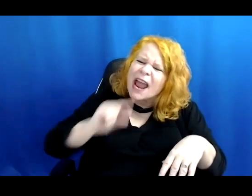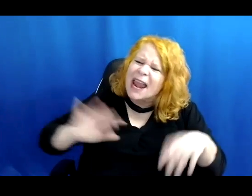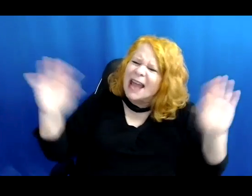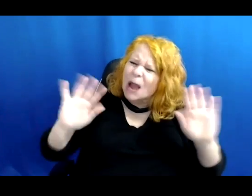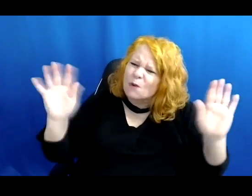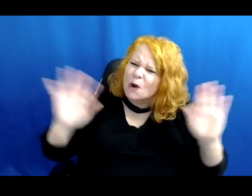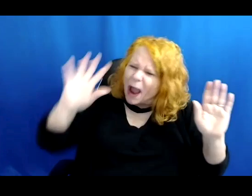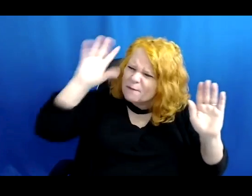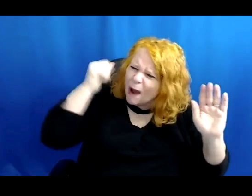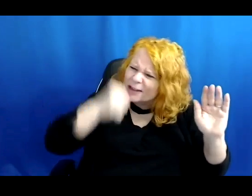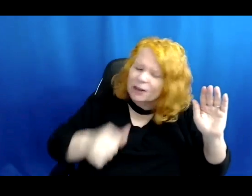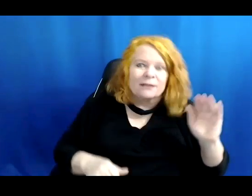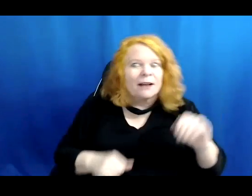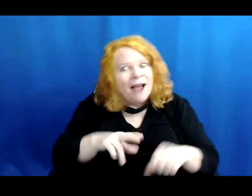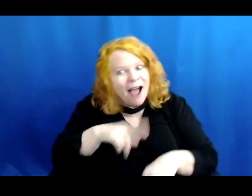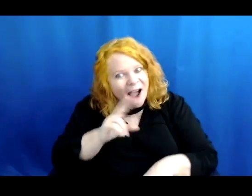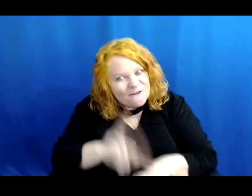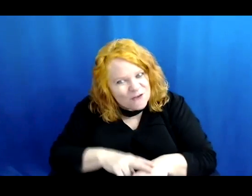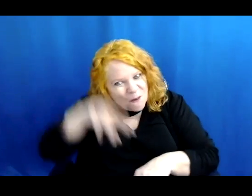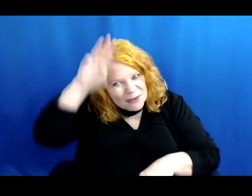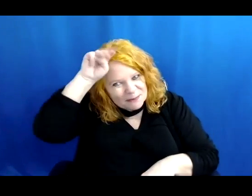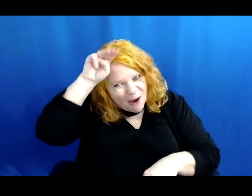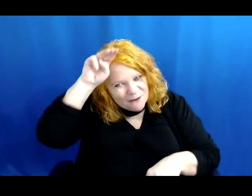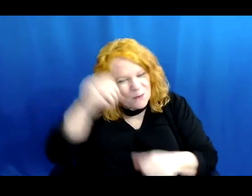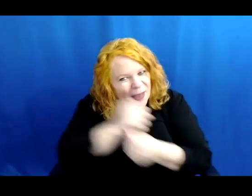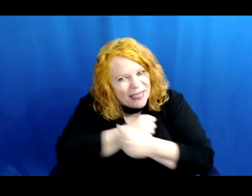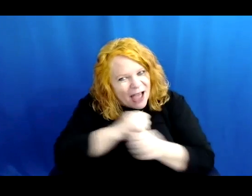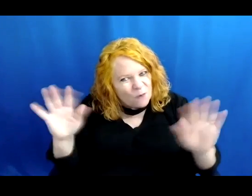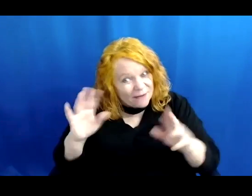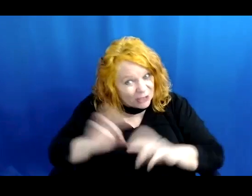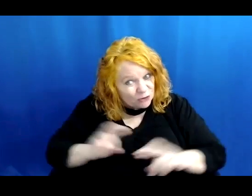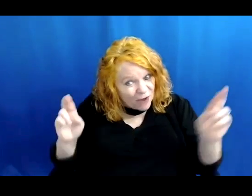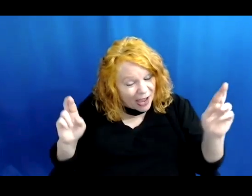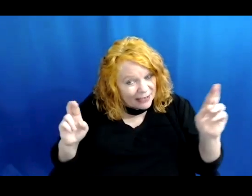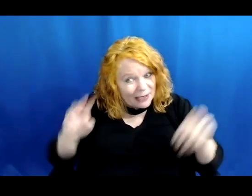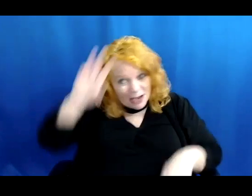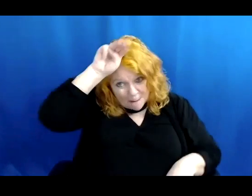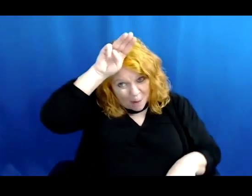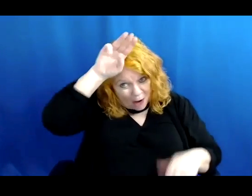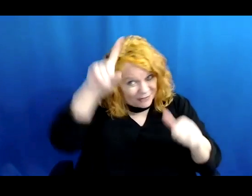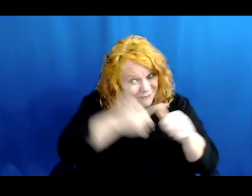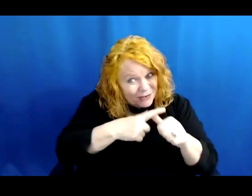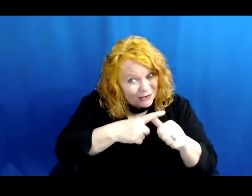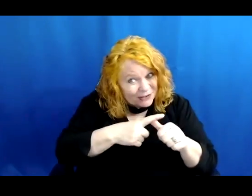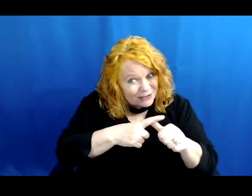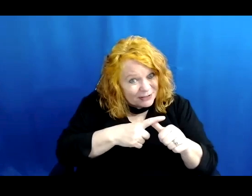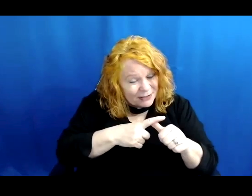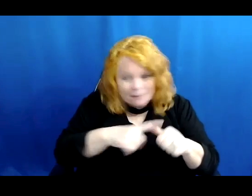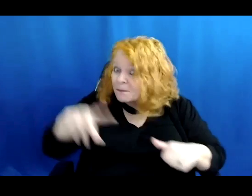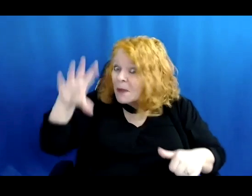Gwyn: Of course you can. We love to wave. Are you ready then? We will do you first, Big Marvin. Marvin: Boys and girls, are you ready to wave at me?